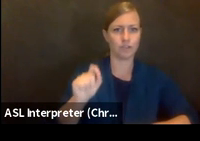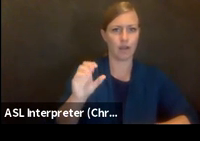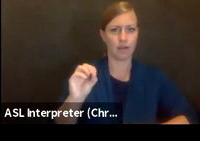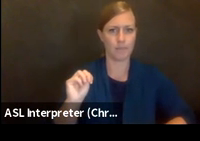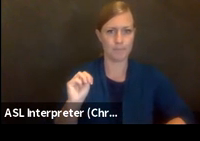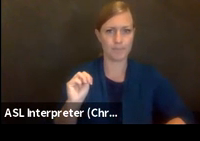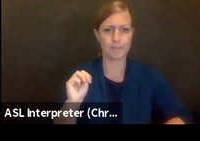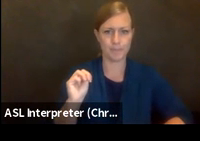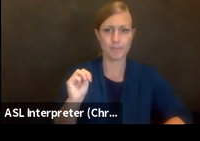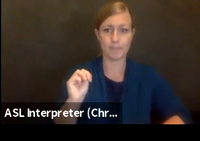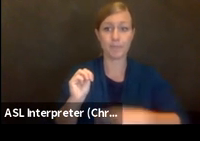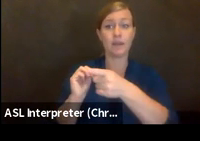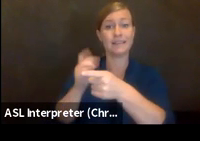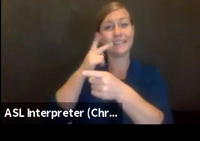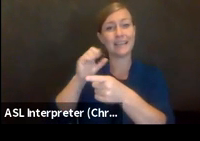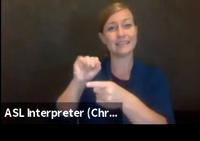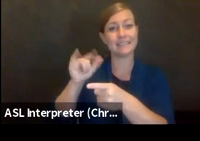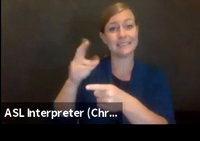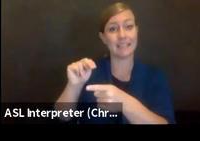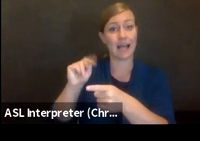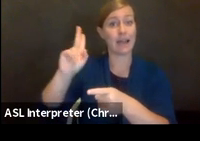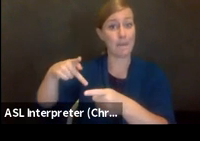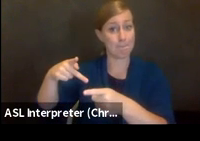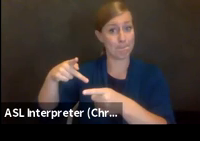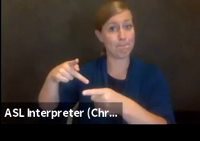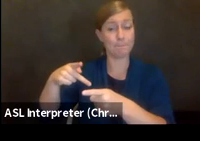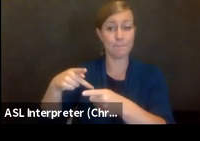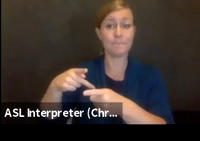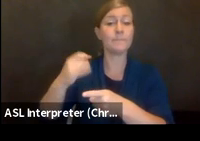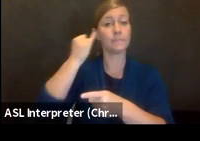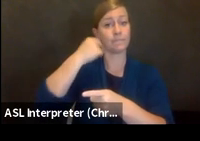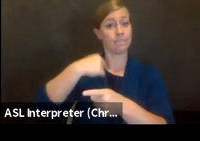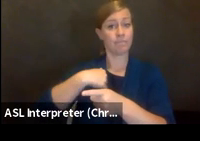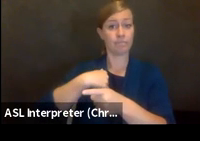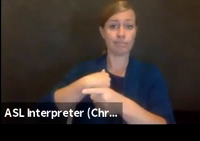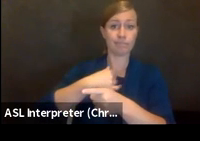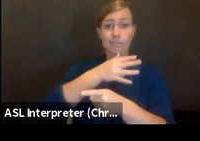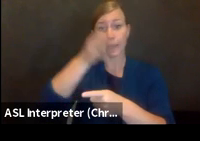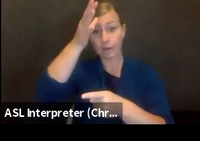ESD 189 - Amy Colburn: When I go to sign up. If I'm a parent, you would want to have parents go to the parents sign up